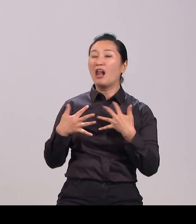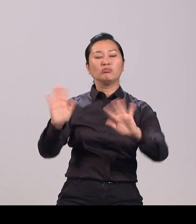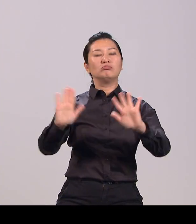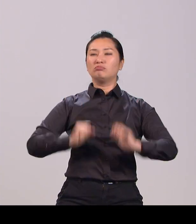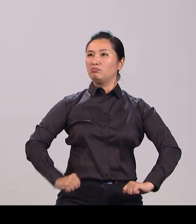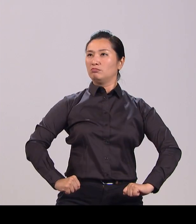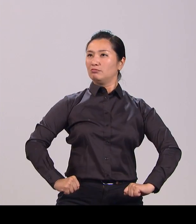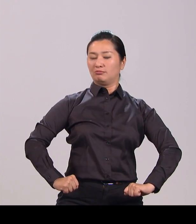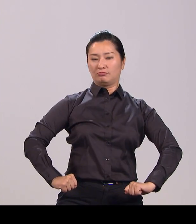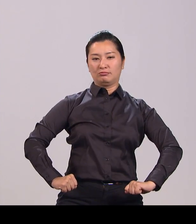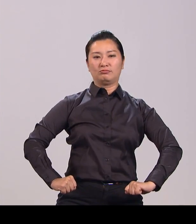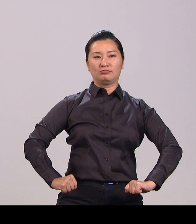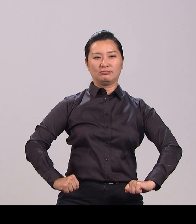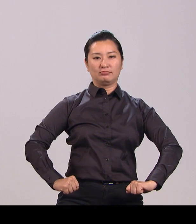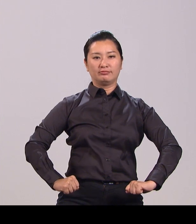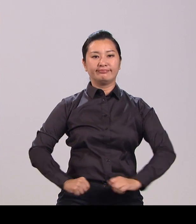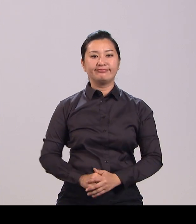But you also see another reaction.